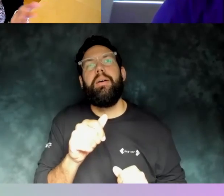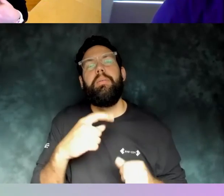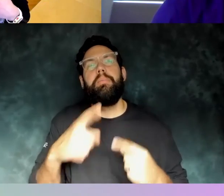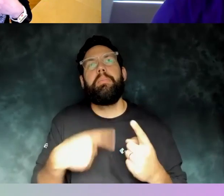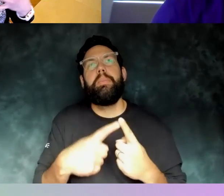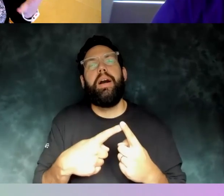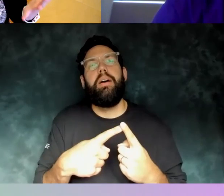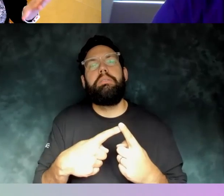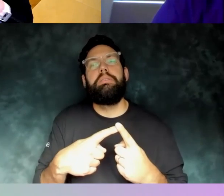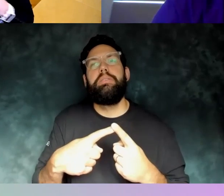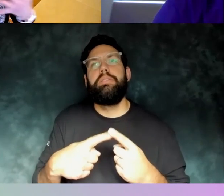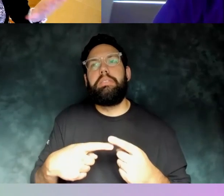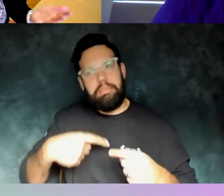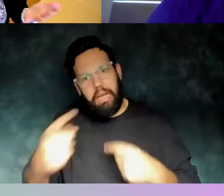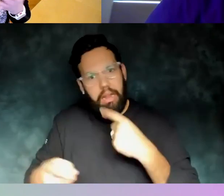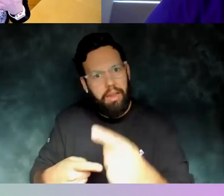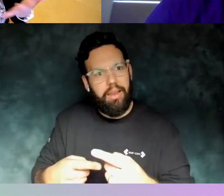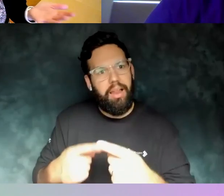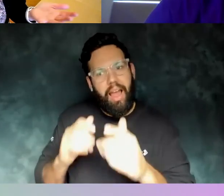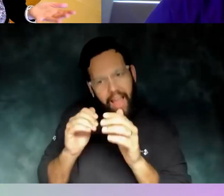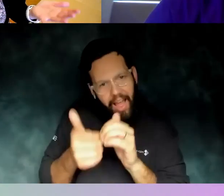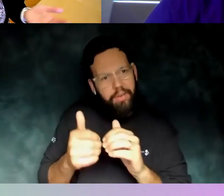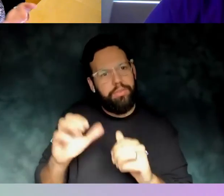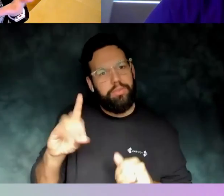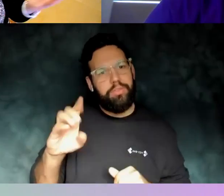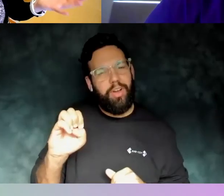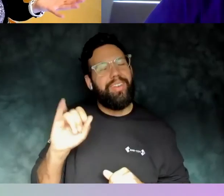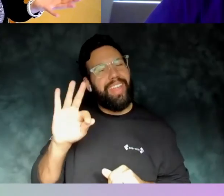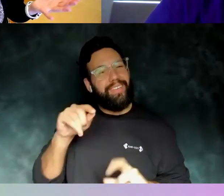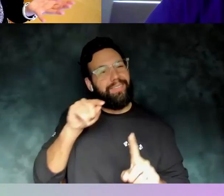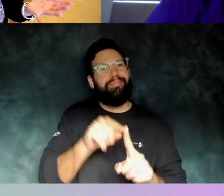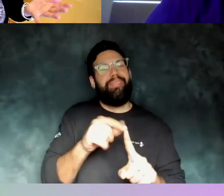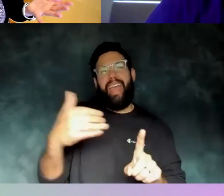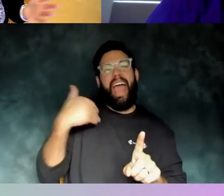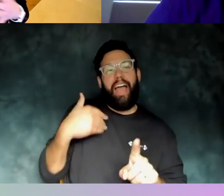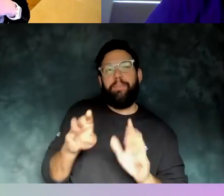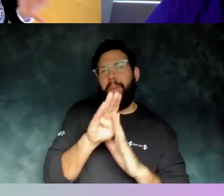designer and a huge level. Maybe some percentage is still not being applied even with the tools and the knowledge